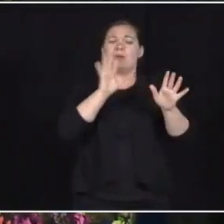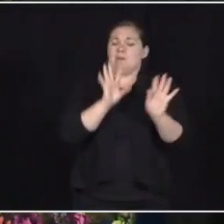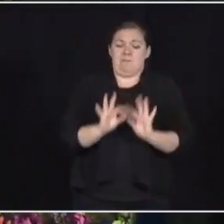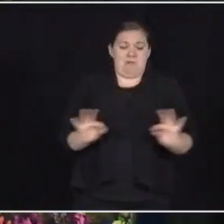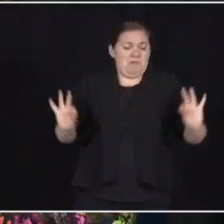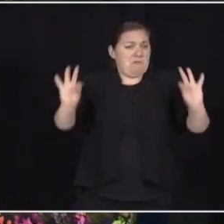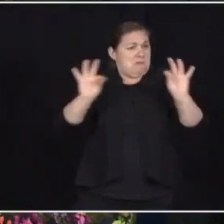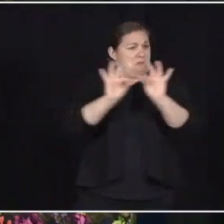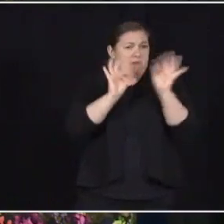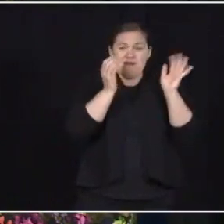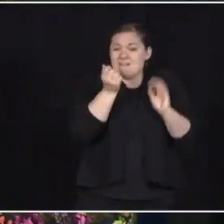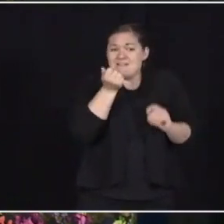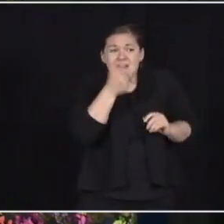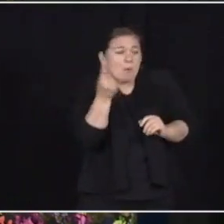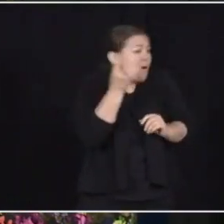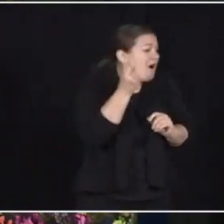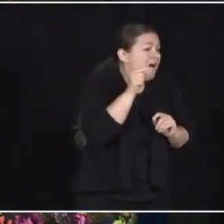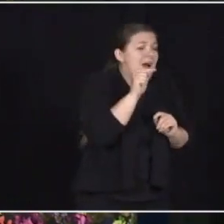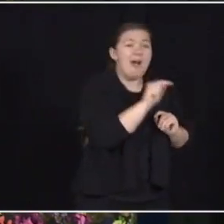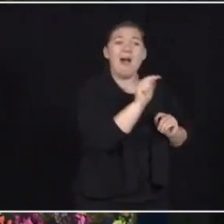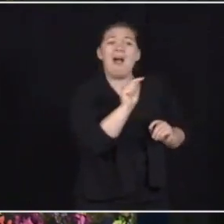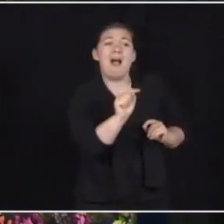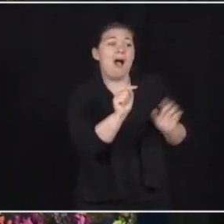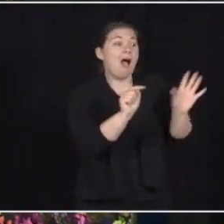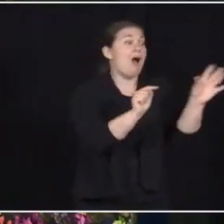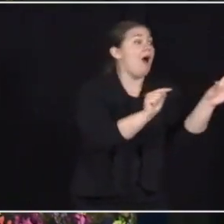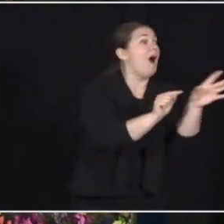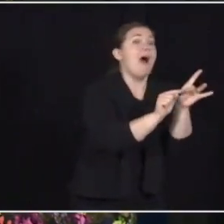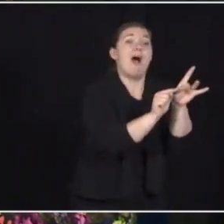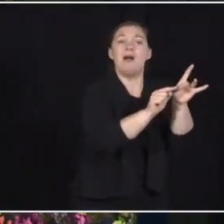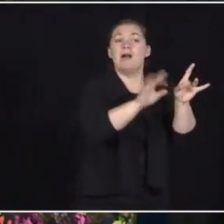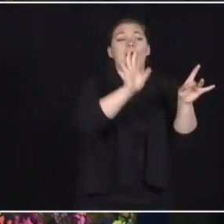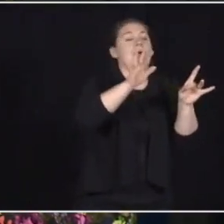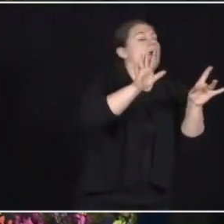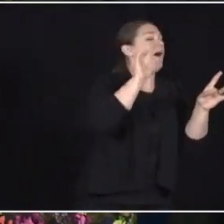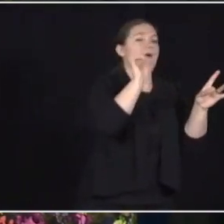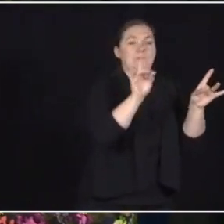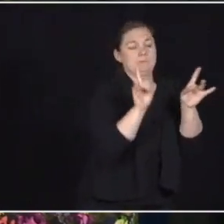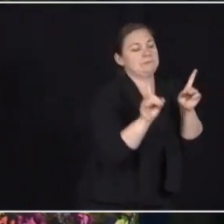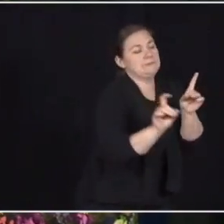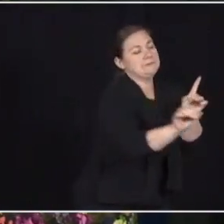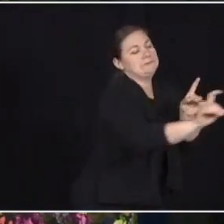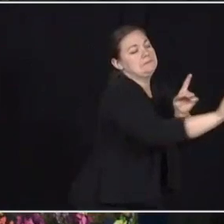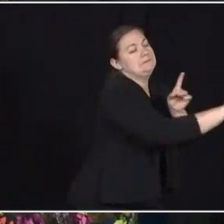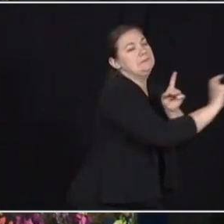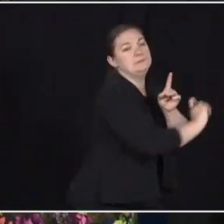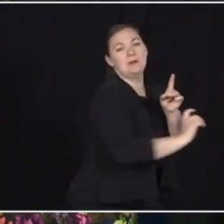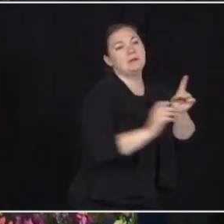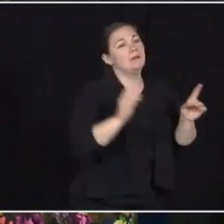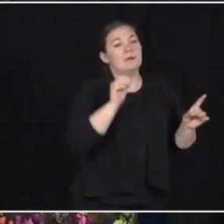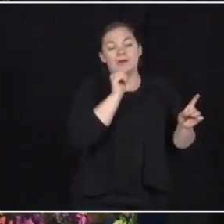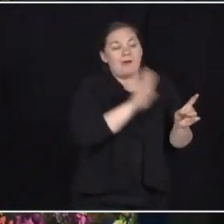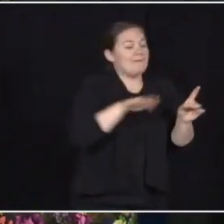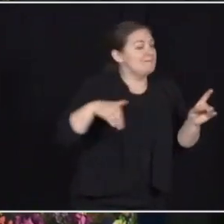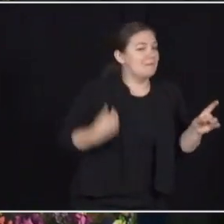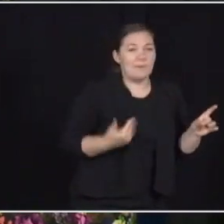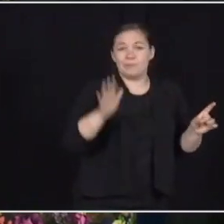anyone that has an outbreak. No fault of their own, they are living in